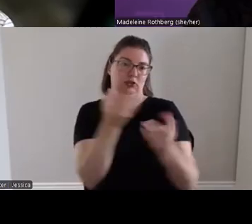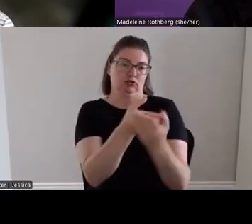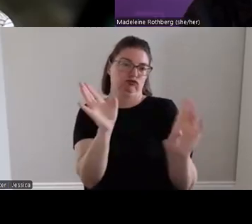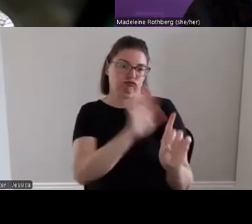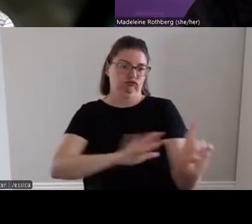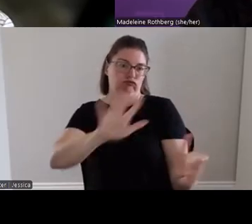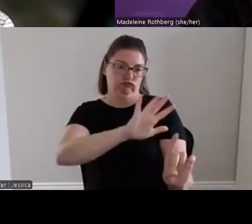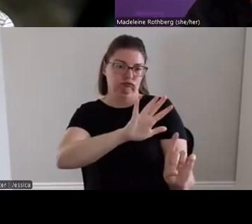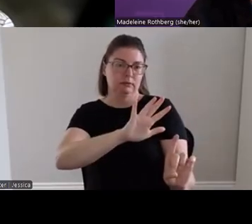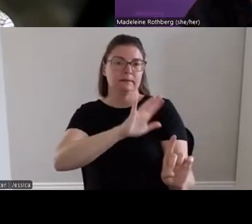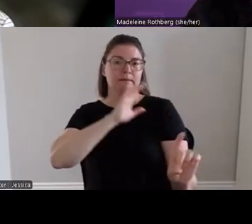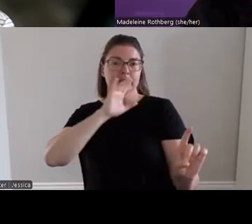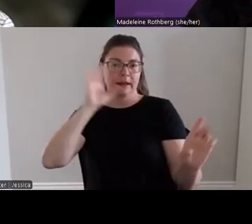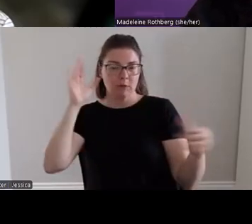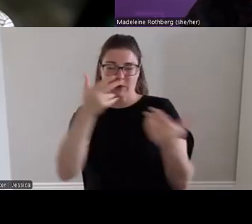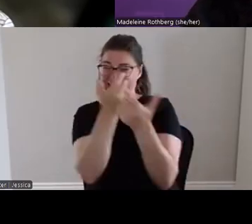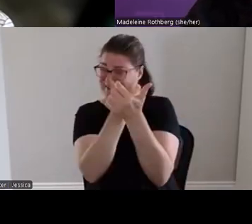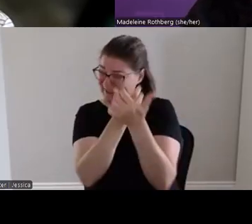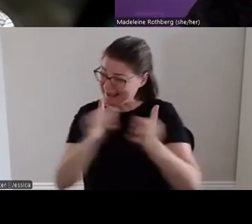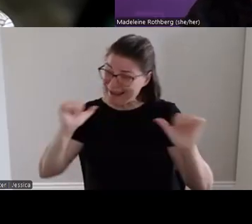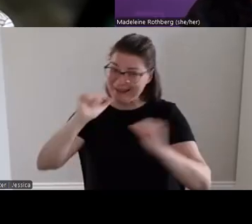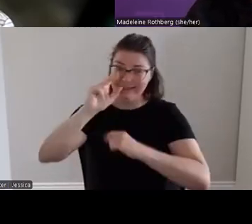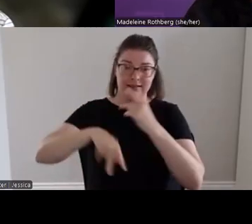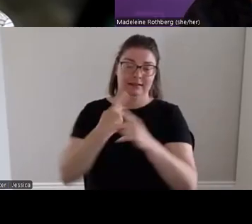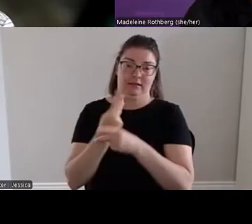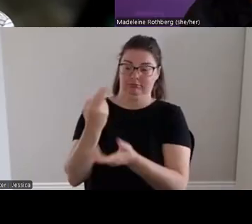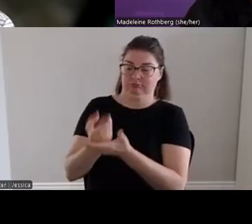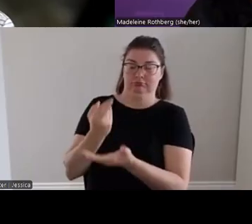and they were meant to cover any kind of resource that might be on the web.